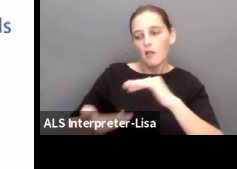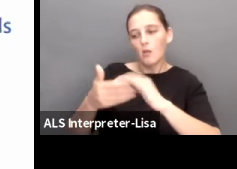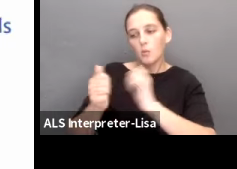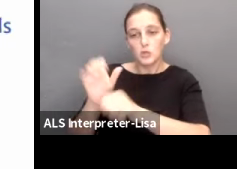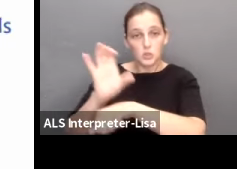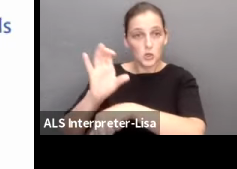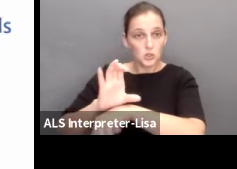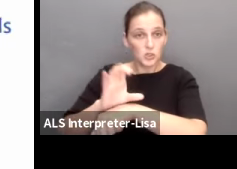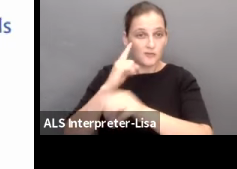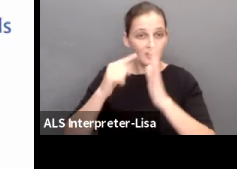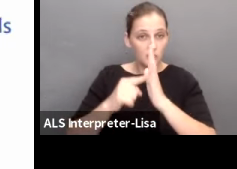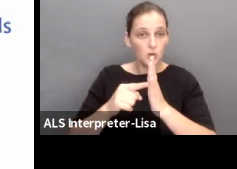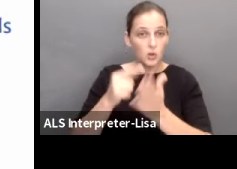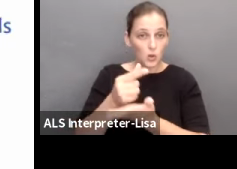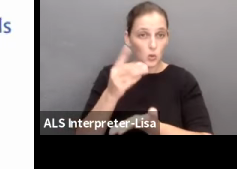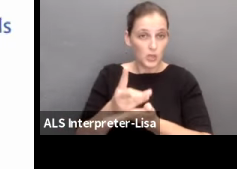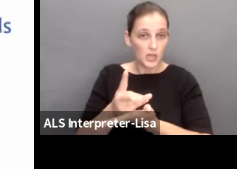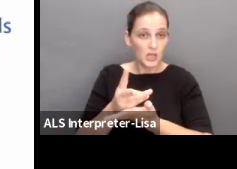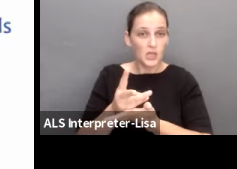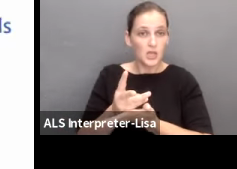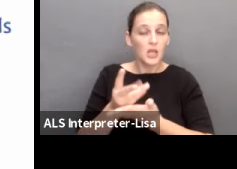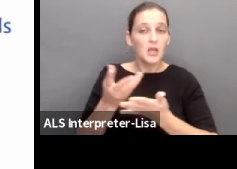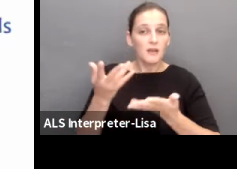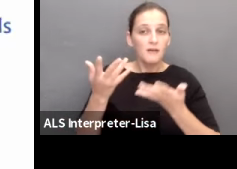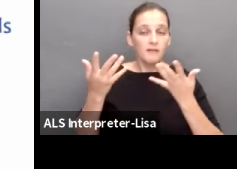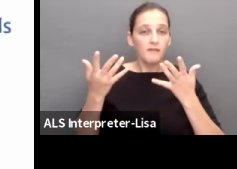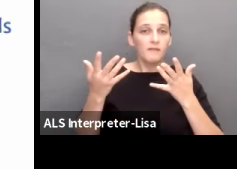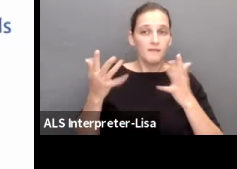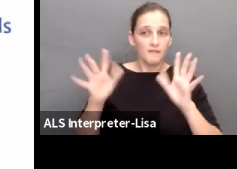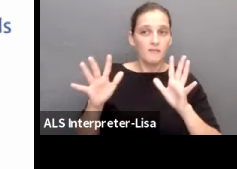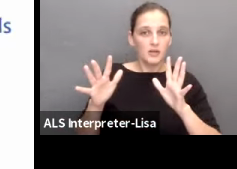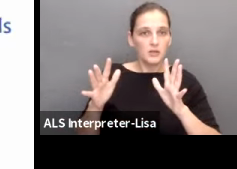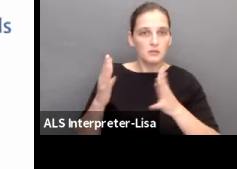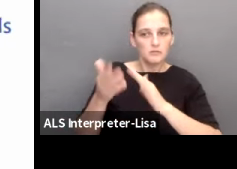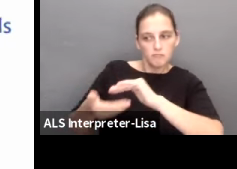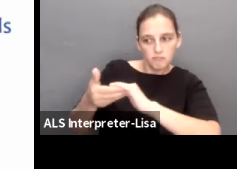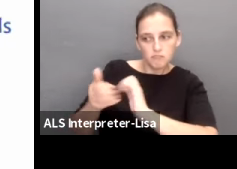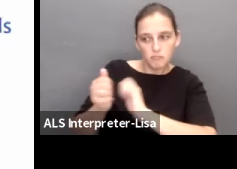Goodwill, we did some vaccines. Initiatives with Goodwill. We've done vaccine